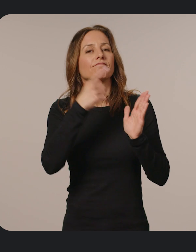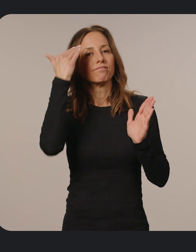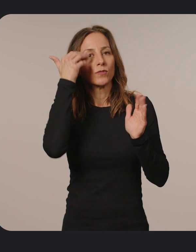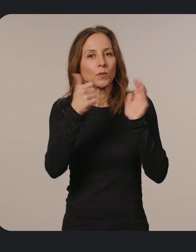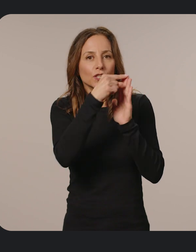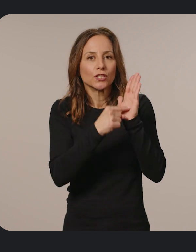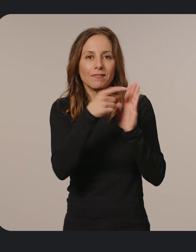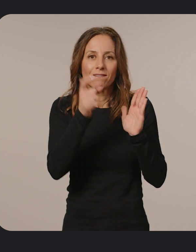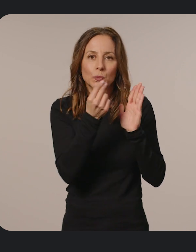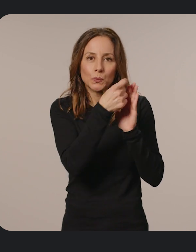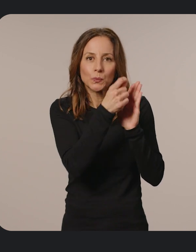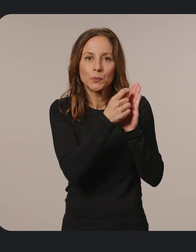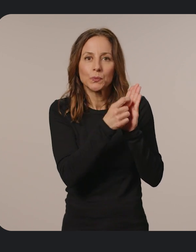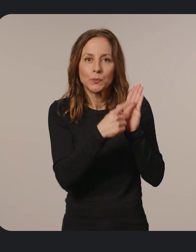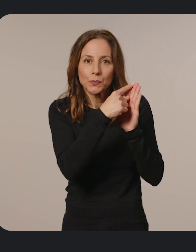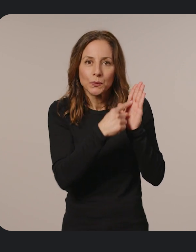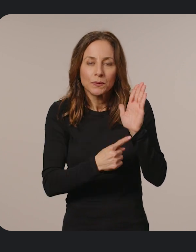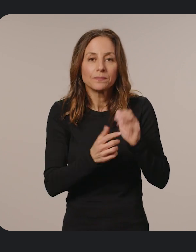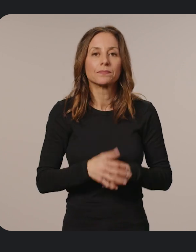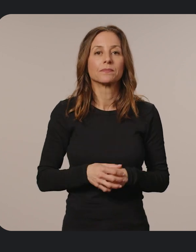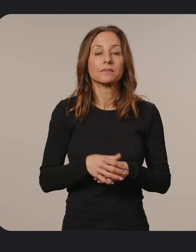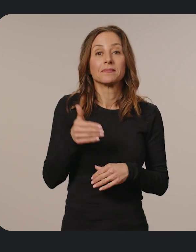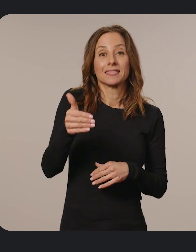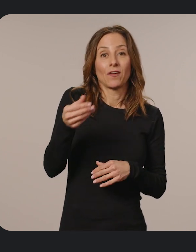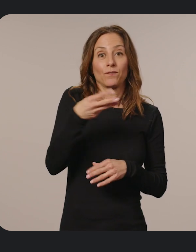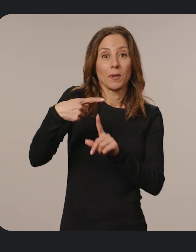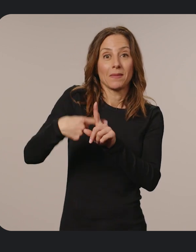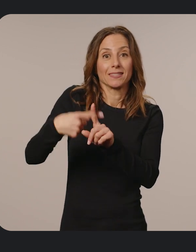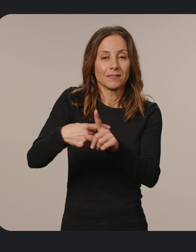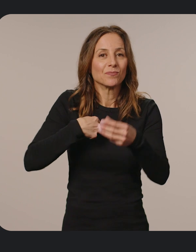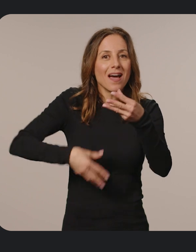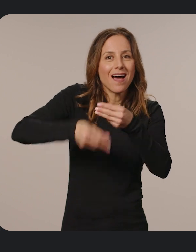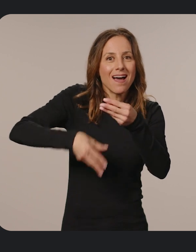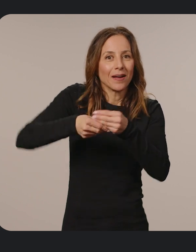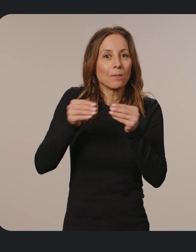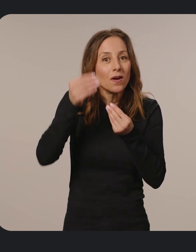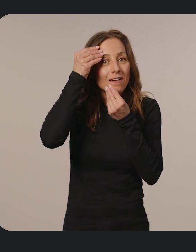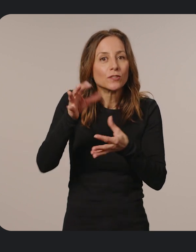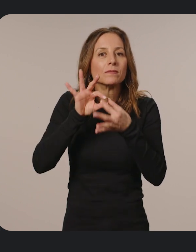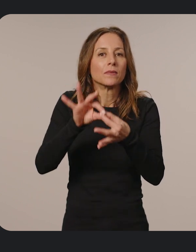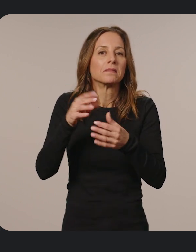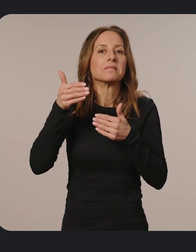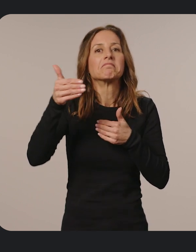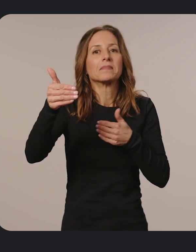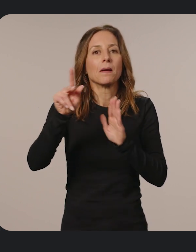so you can more quickly identify the things you need to do. Over the next few months, we are adding more information